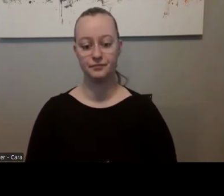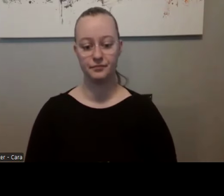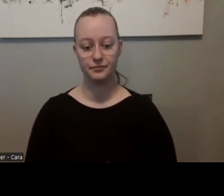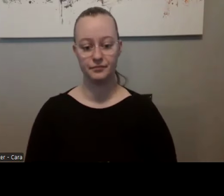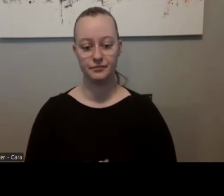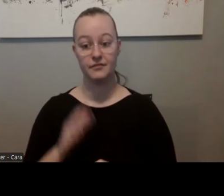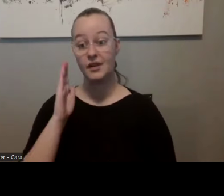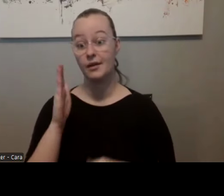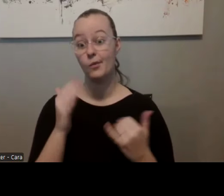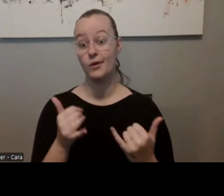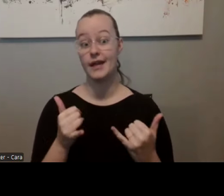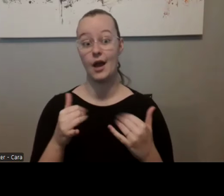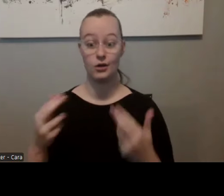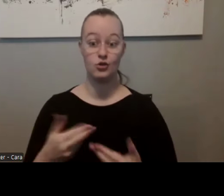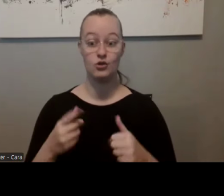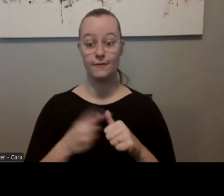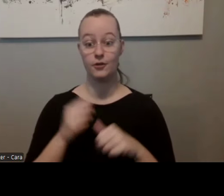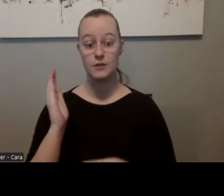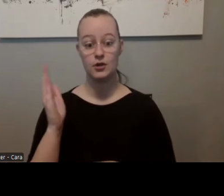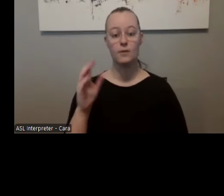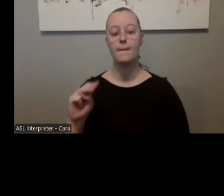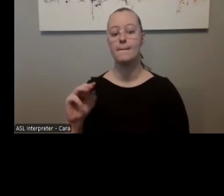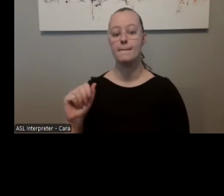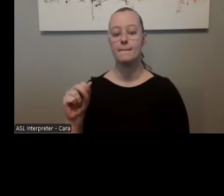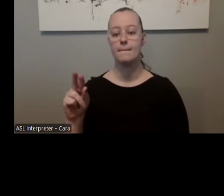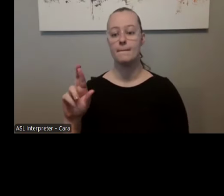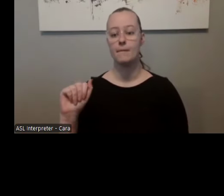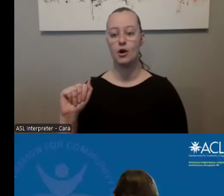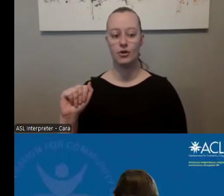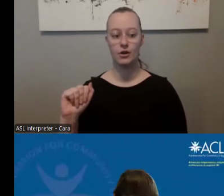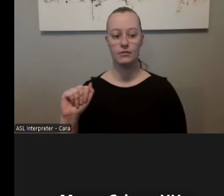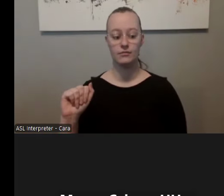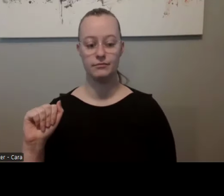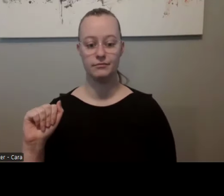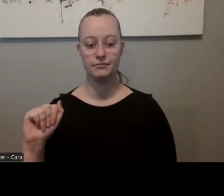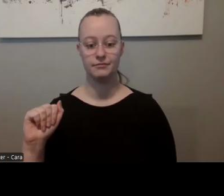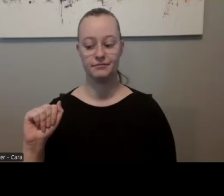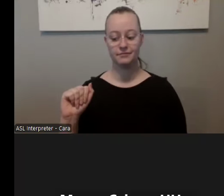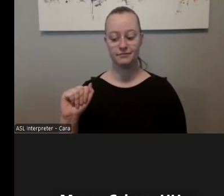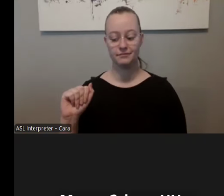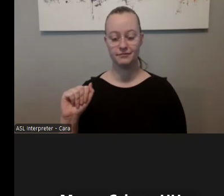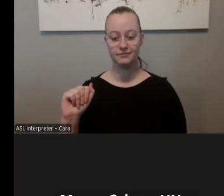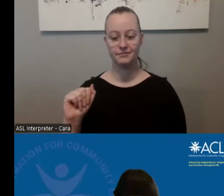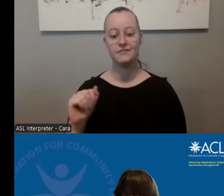Maura Calsyn joined ACL as the Deputy Administrator of Programs in June 2023.